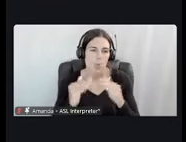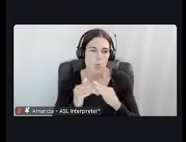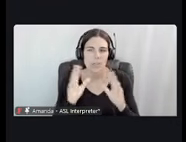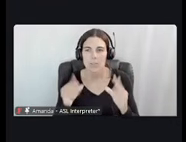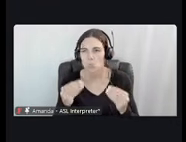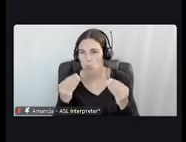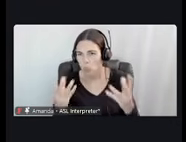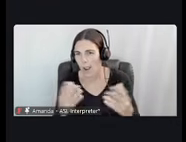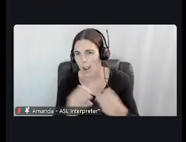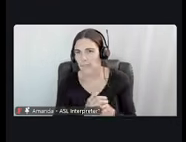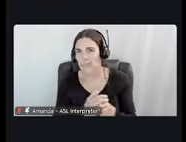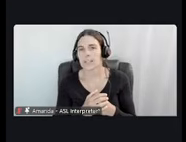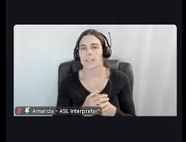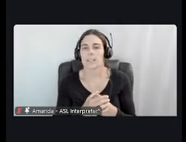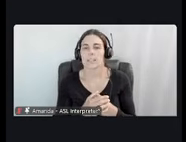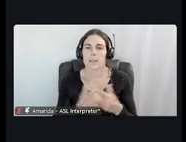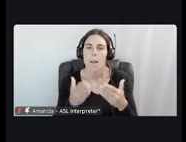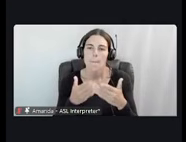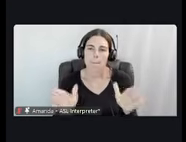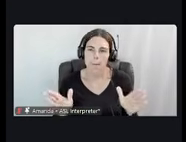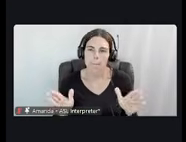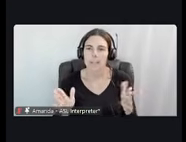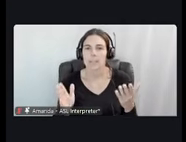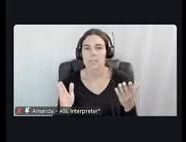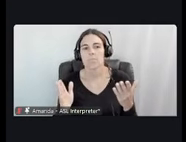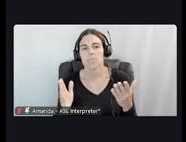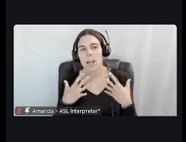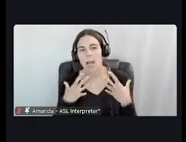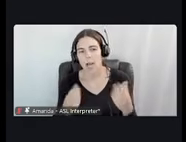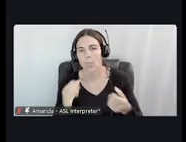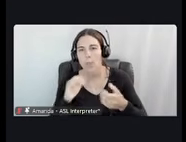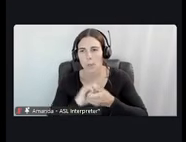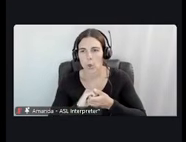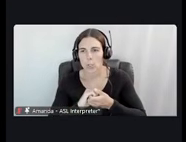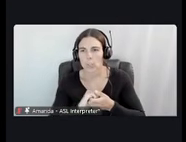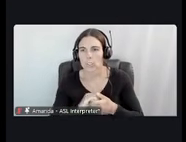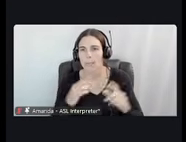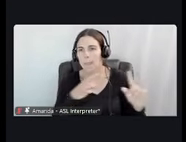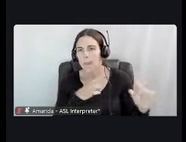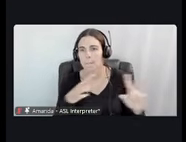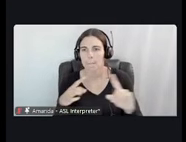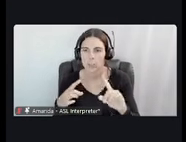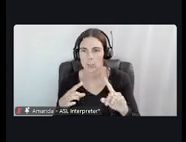public health organizations, and local partners. The mission is exactly what brings us together